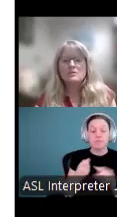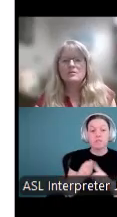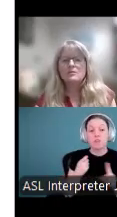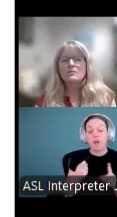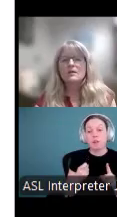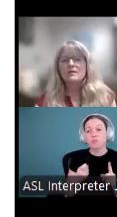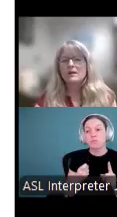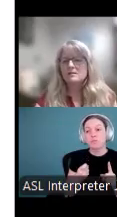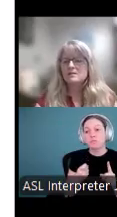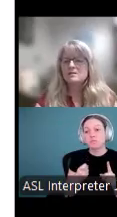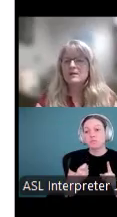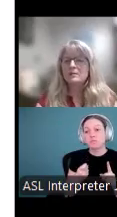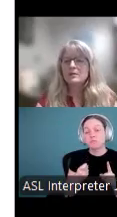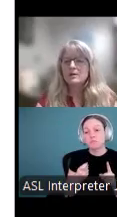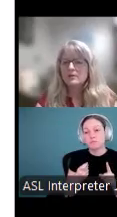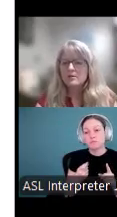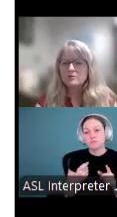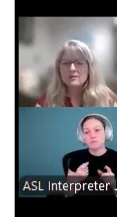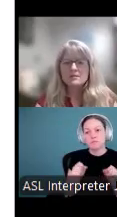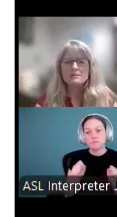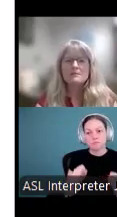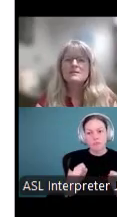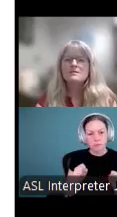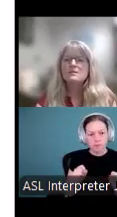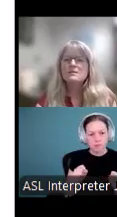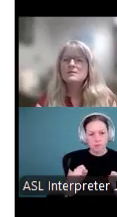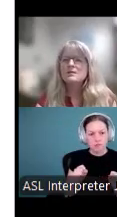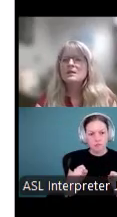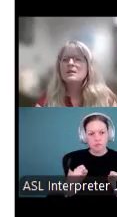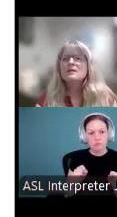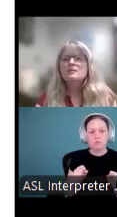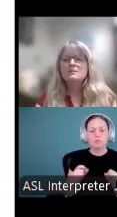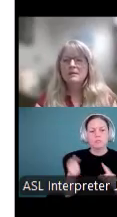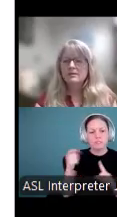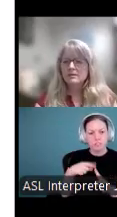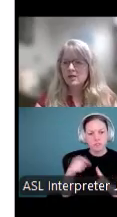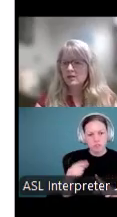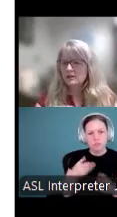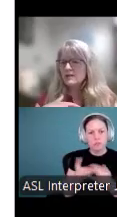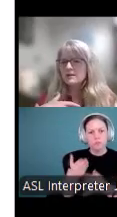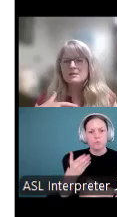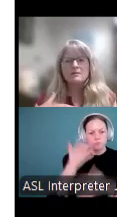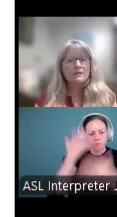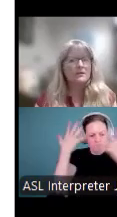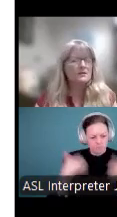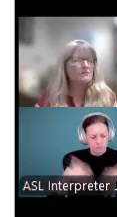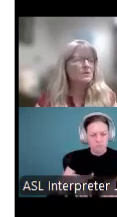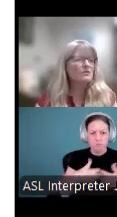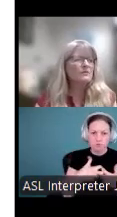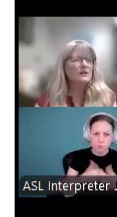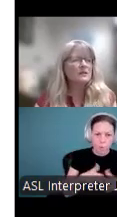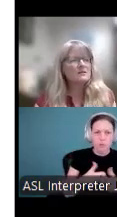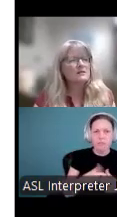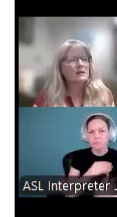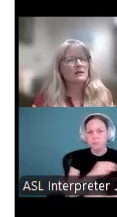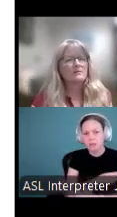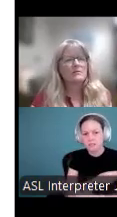to get that sensory input through their joints and muscle. Tools to be able to tolerate the different movements that come